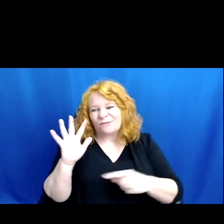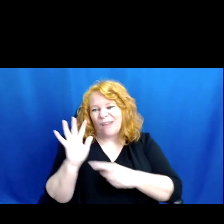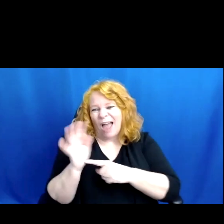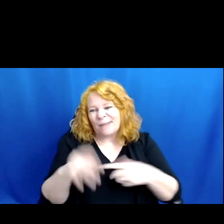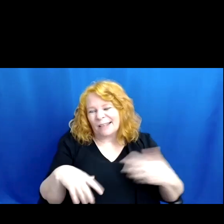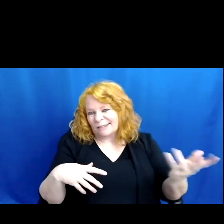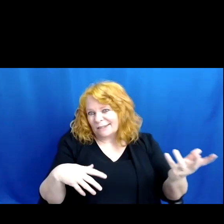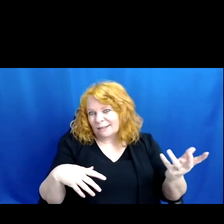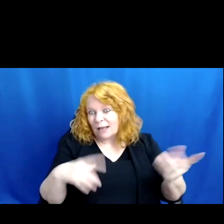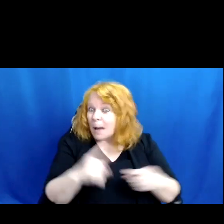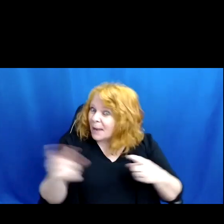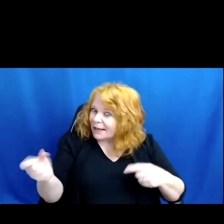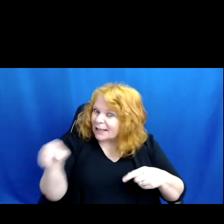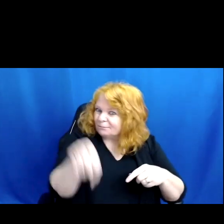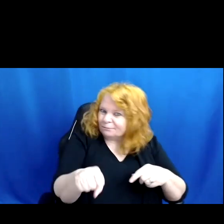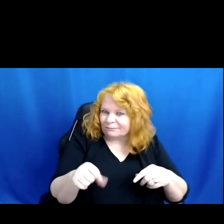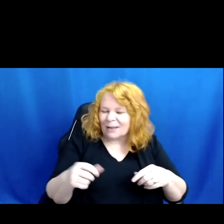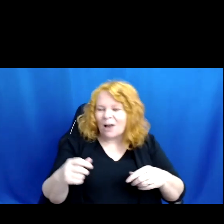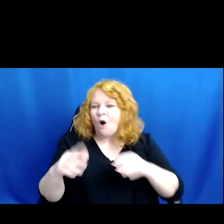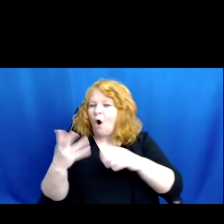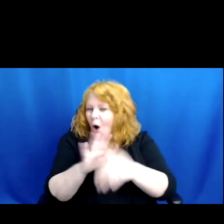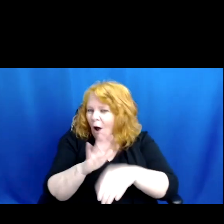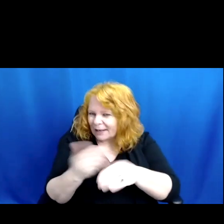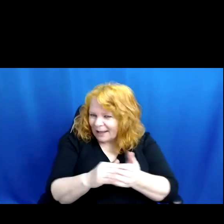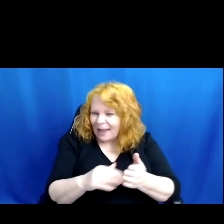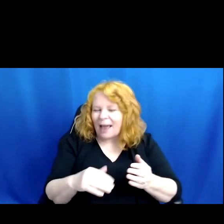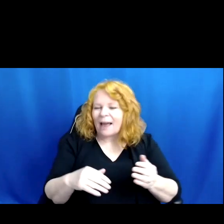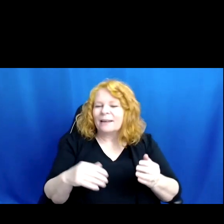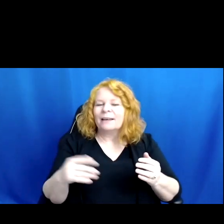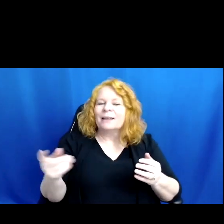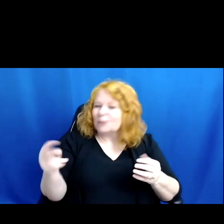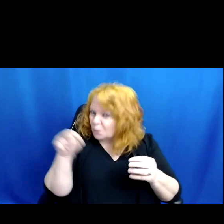iPad by him and everytime she kept putting the iPad there.